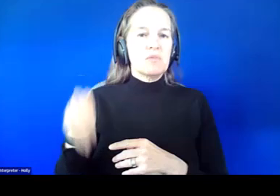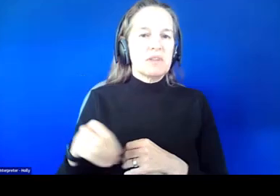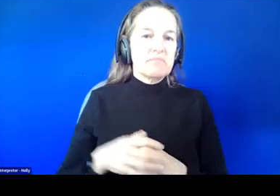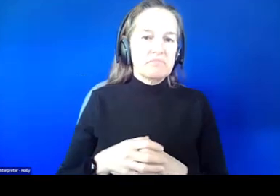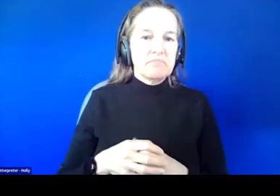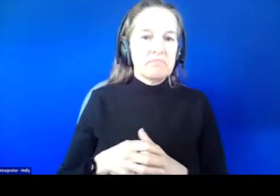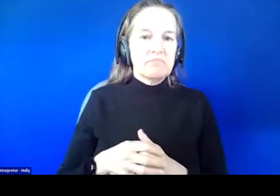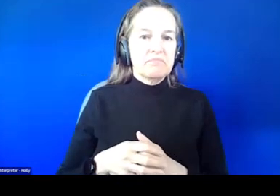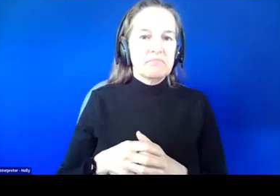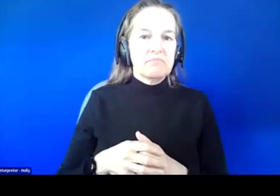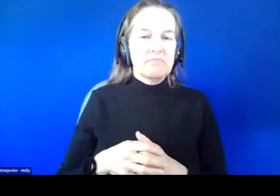Next slide. Okay.